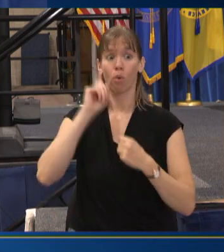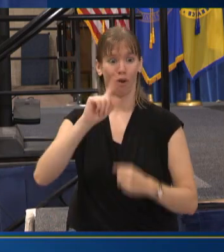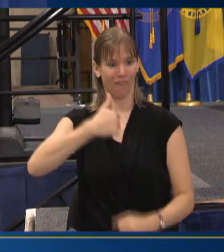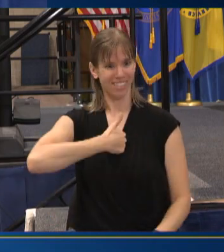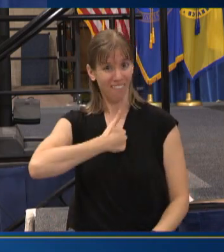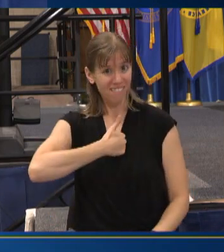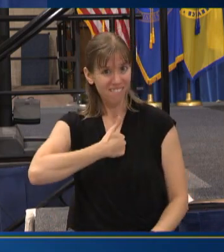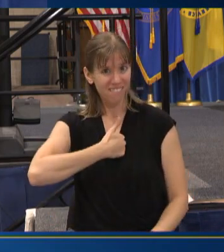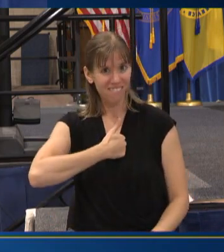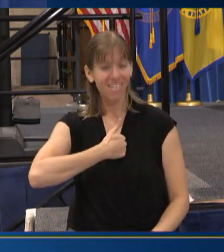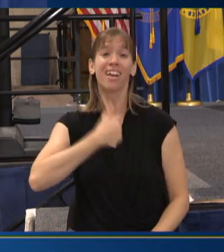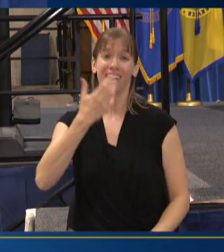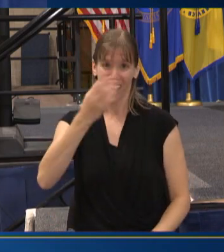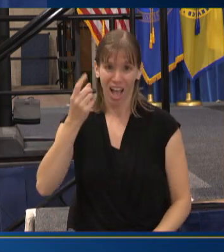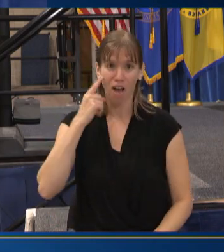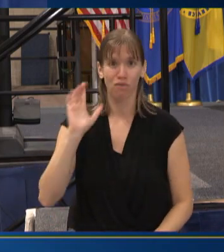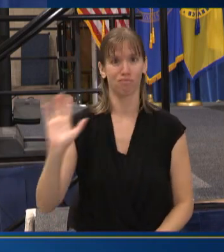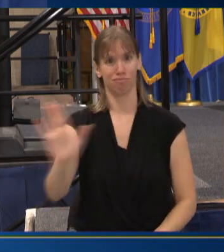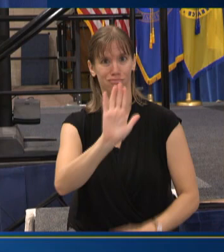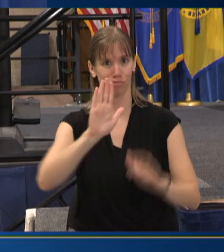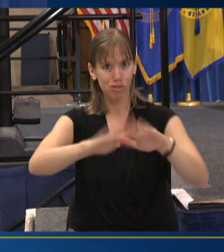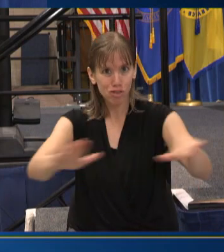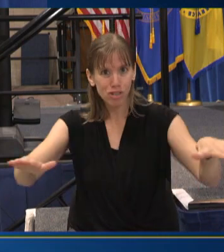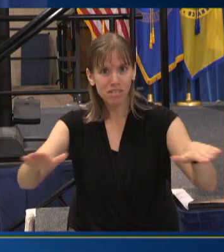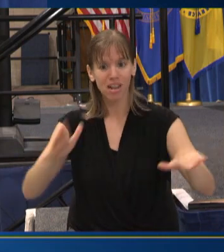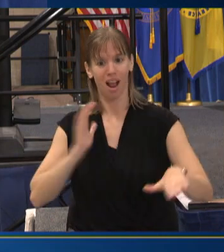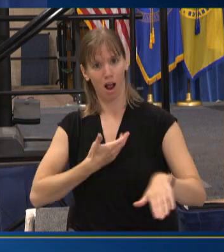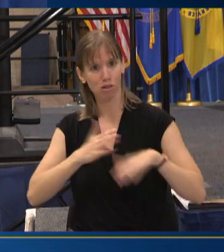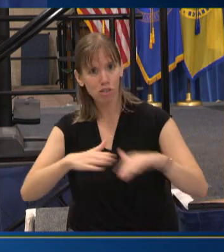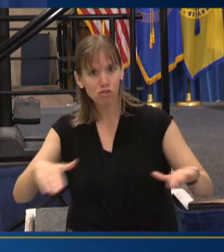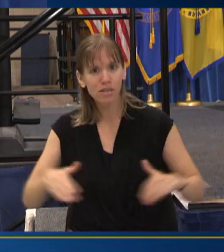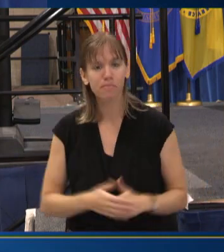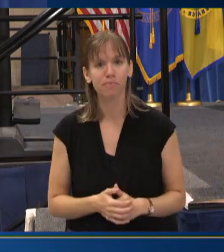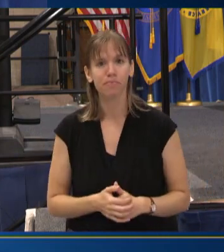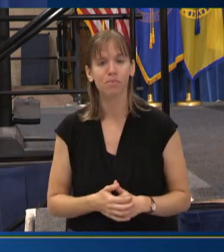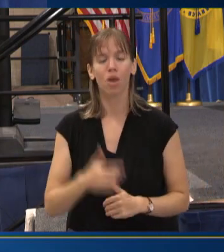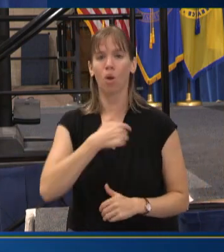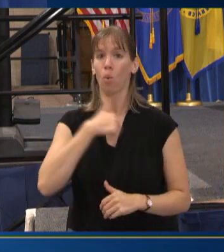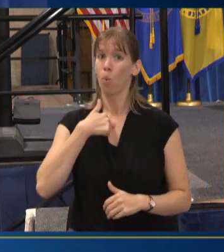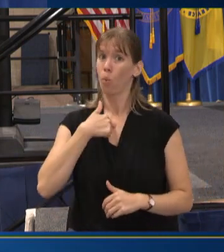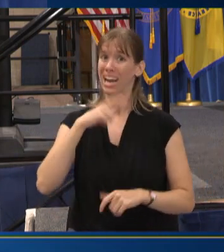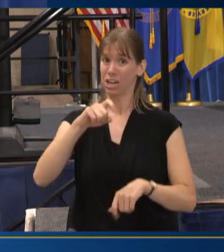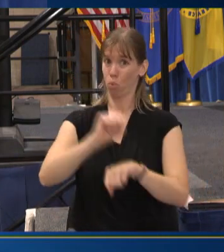healthier future for our children and their children. And we need to work together to do that.